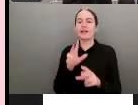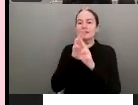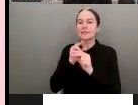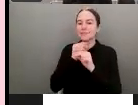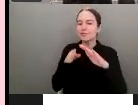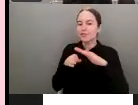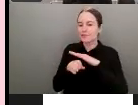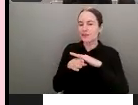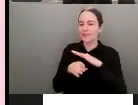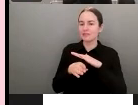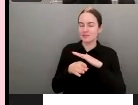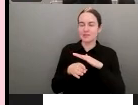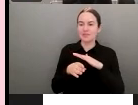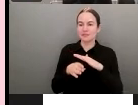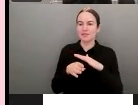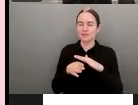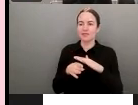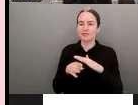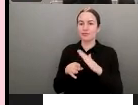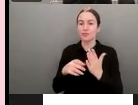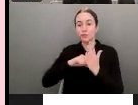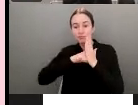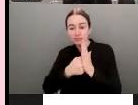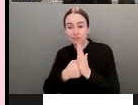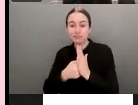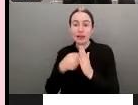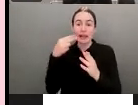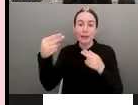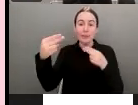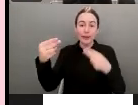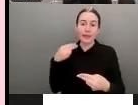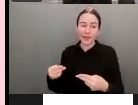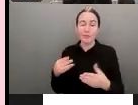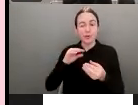Good thing for people